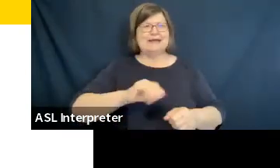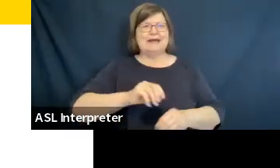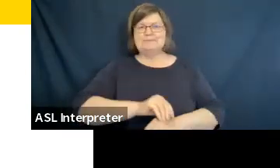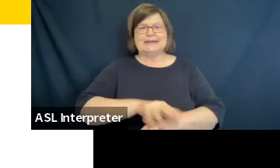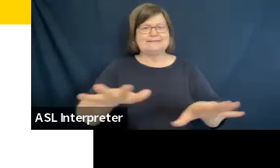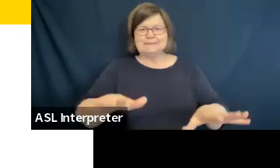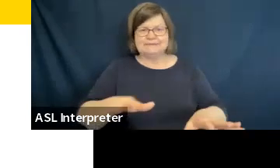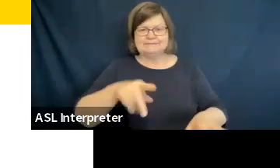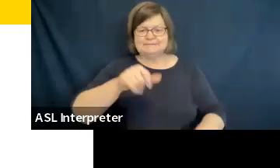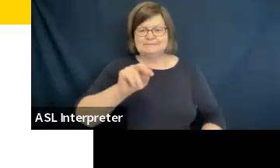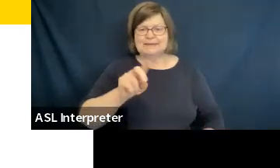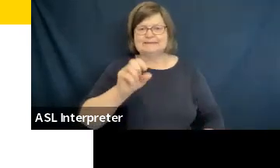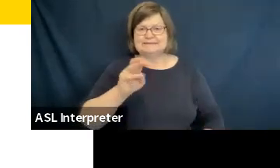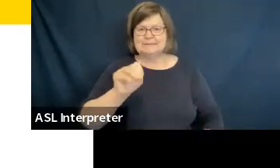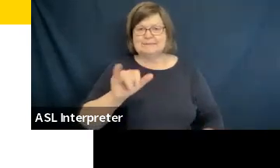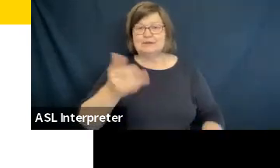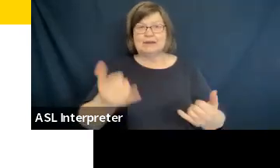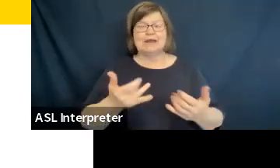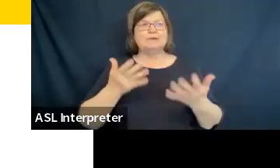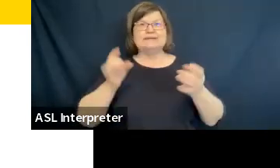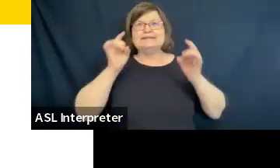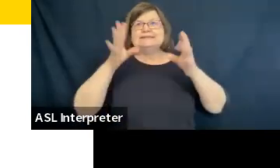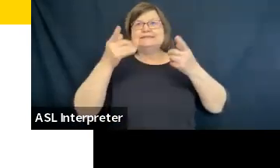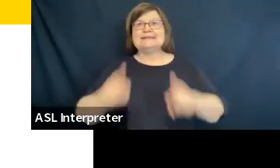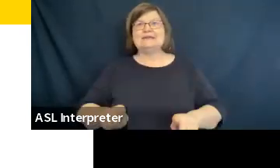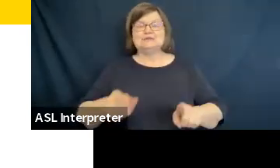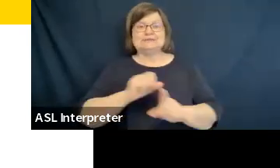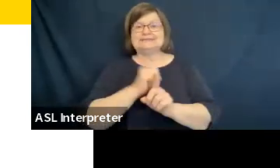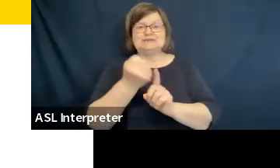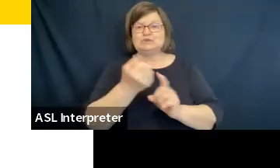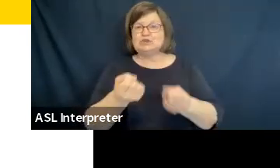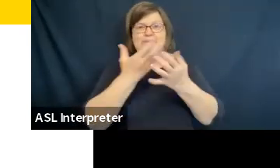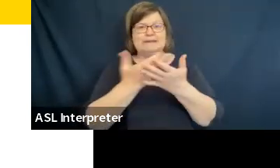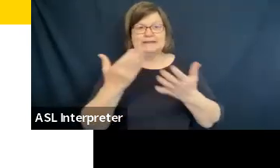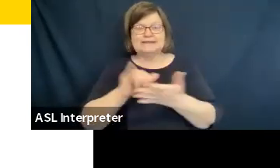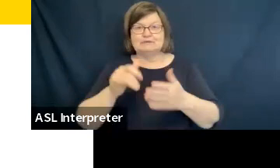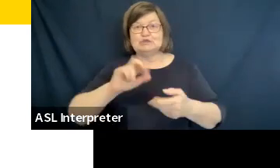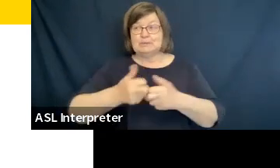of in a disaster crisis situation, and so many things that were problems to begin with have